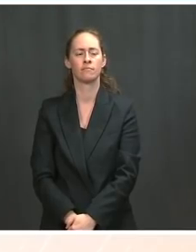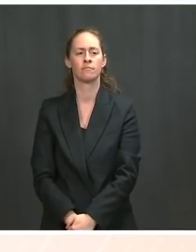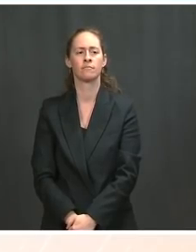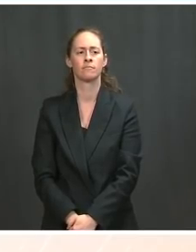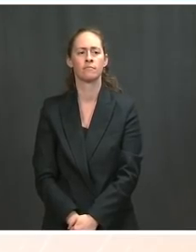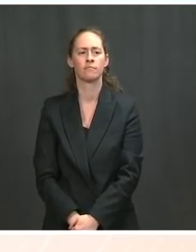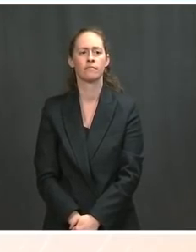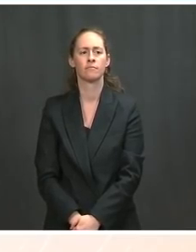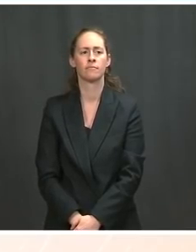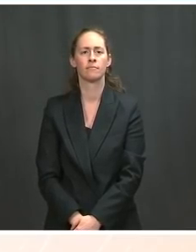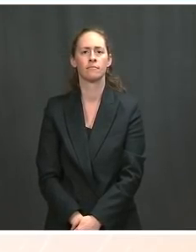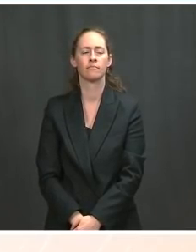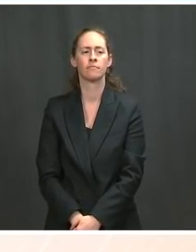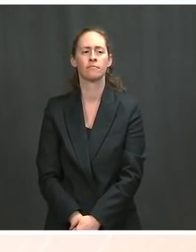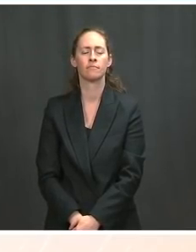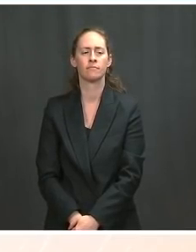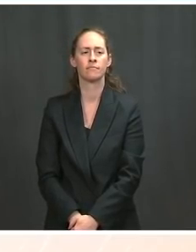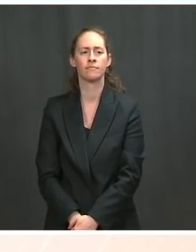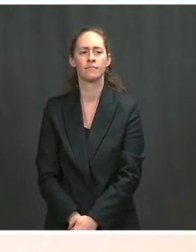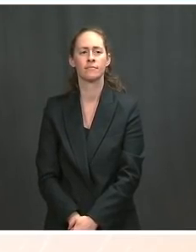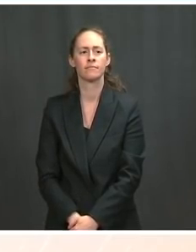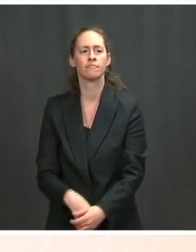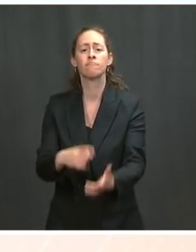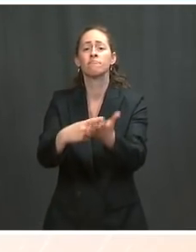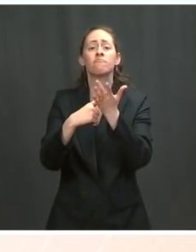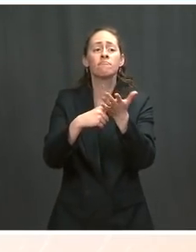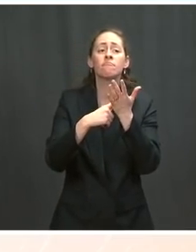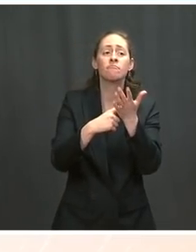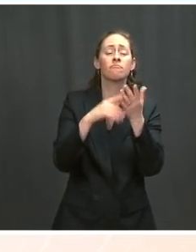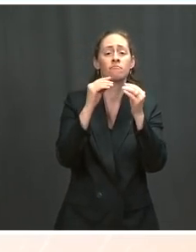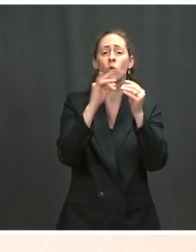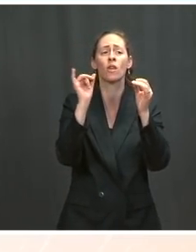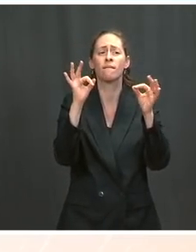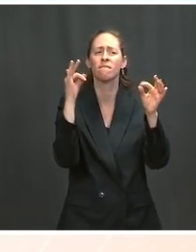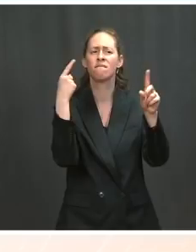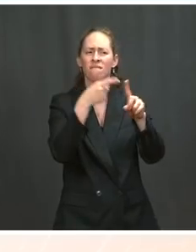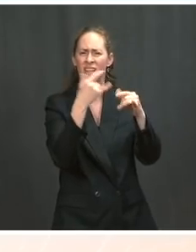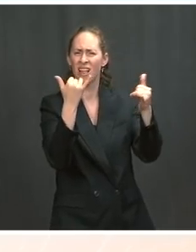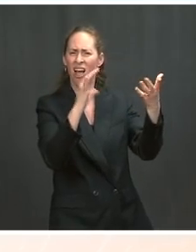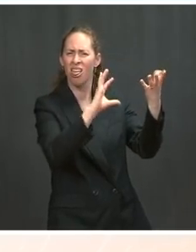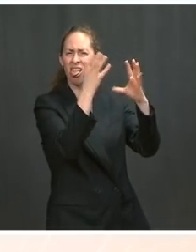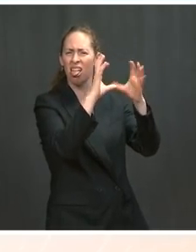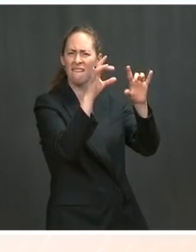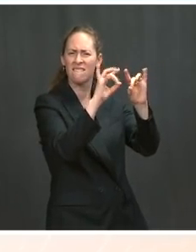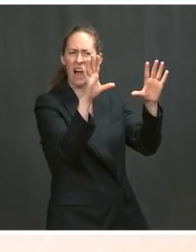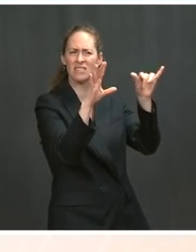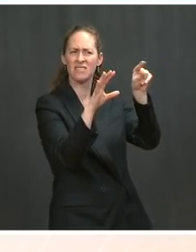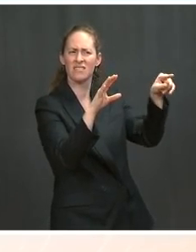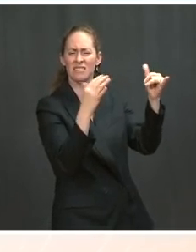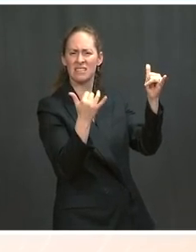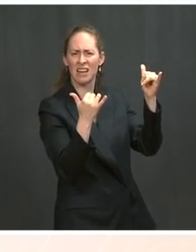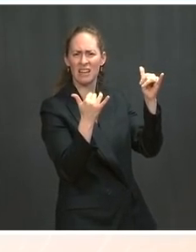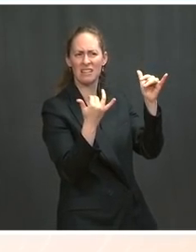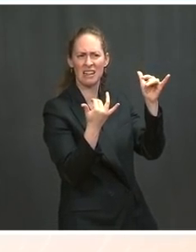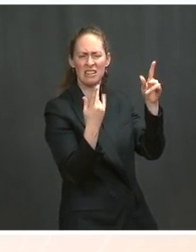on the escalation of violence happening on the ground at this point in time. Go ahead. The Press: Yes. Senator Tom Cotton says